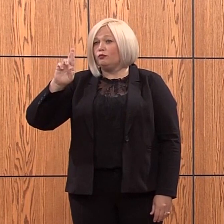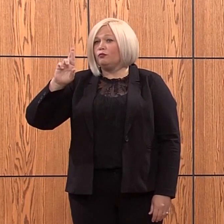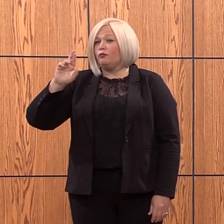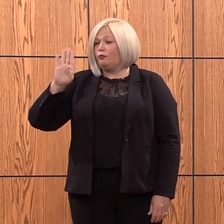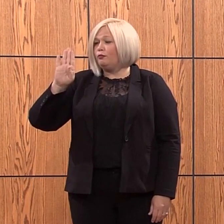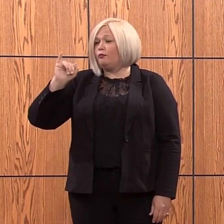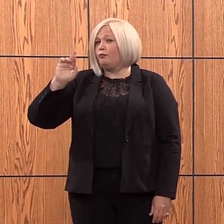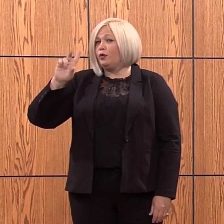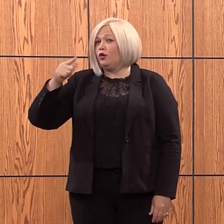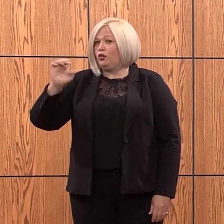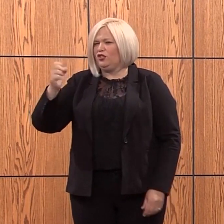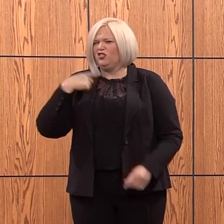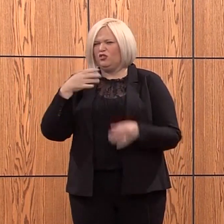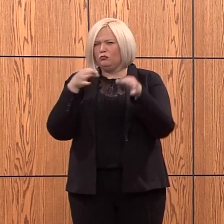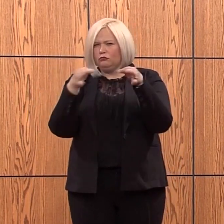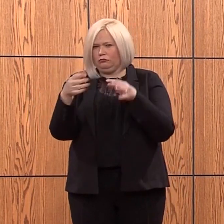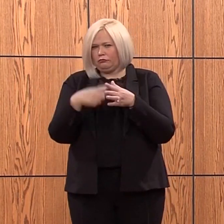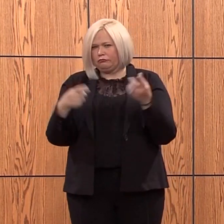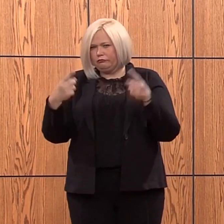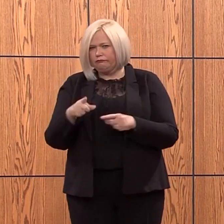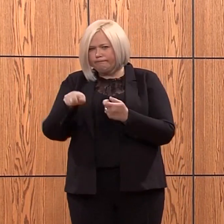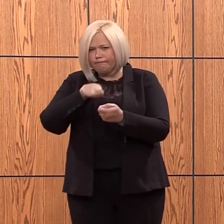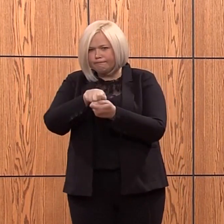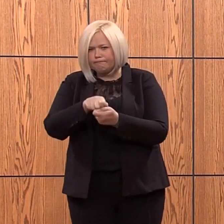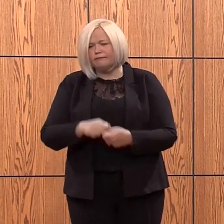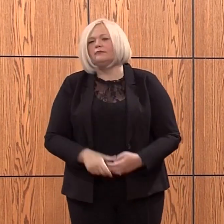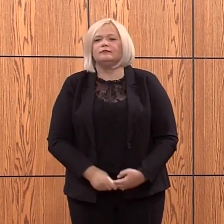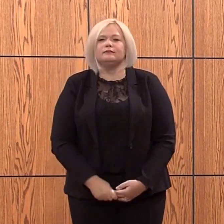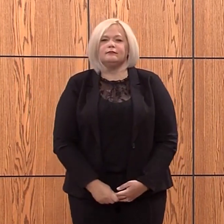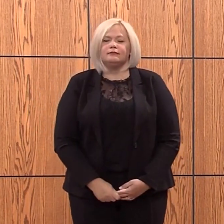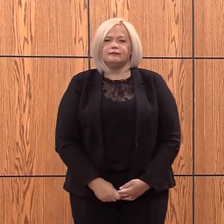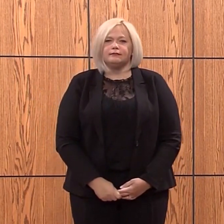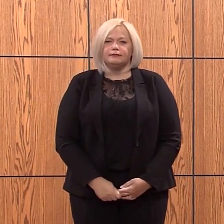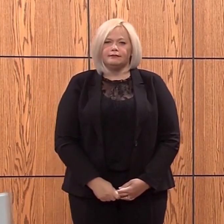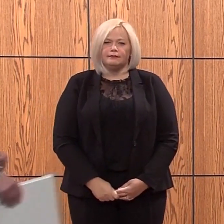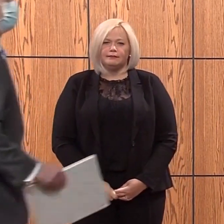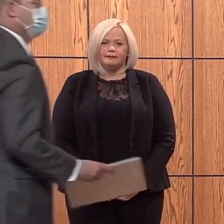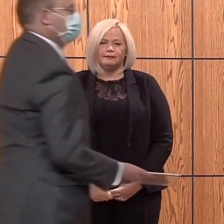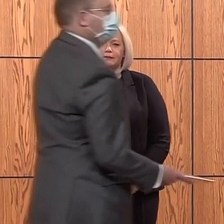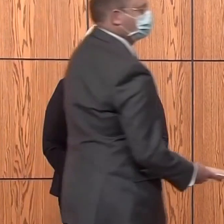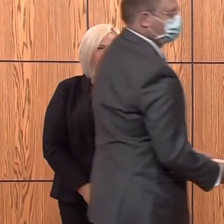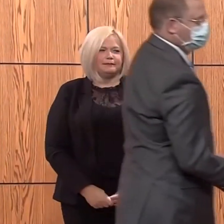effort